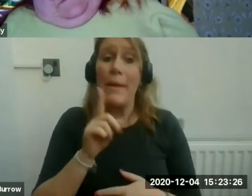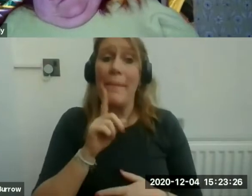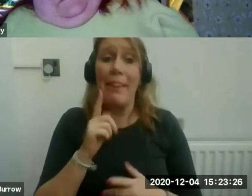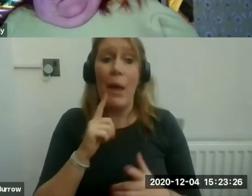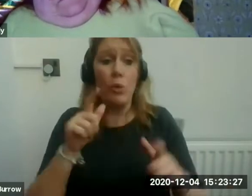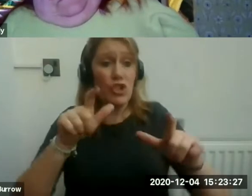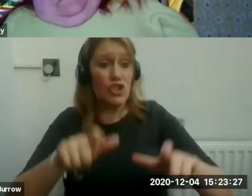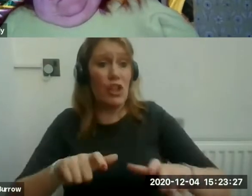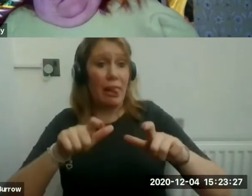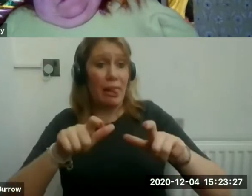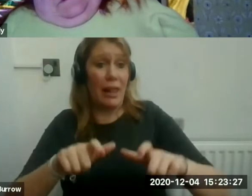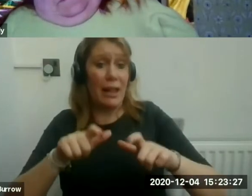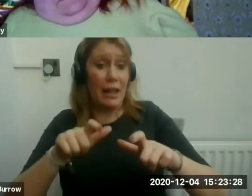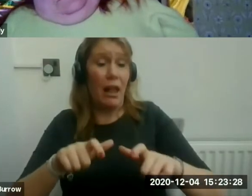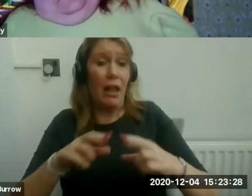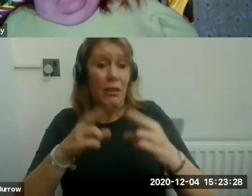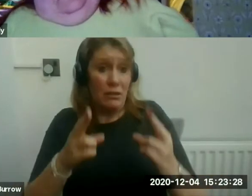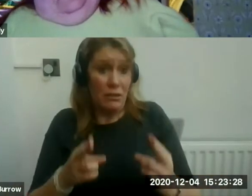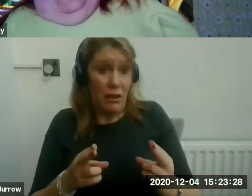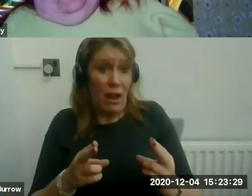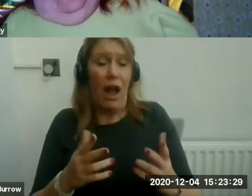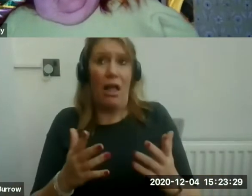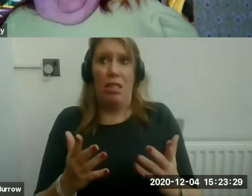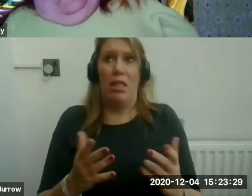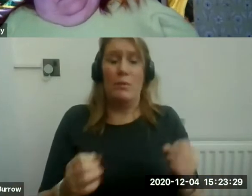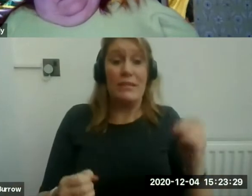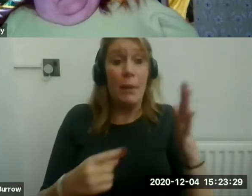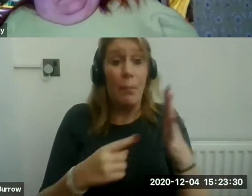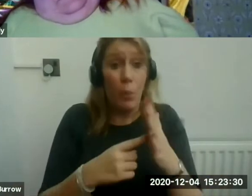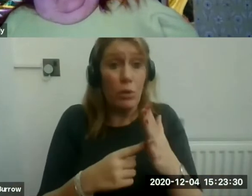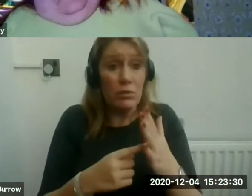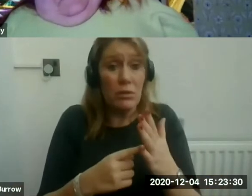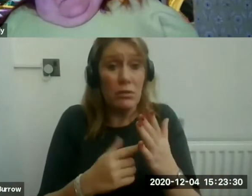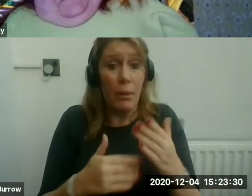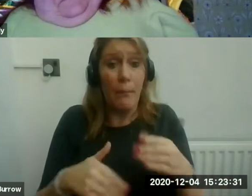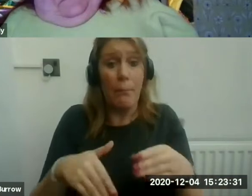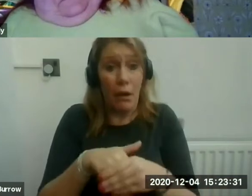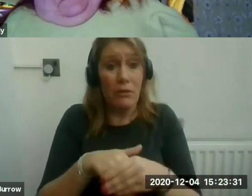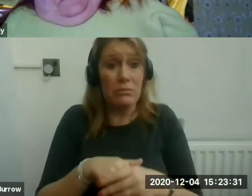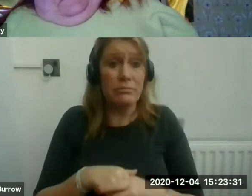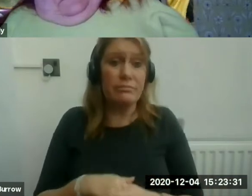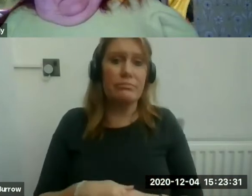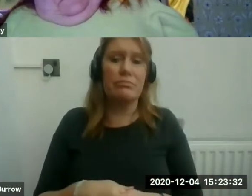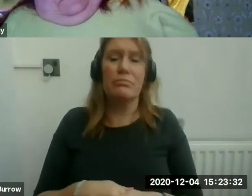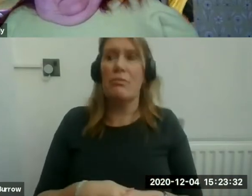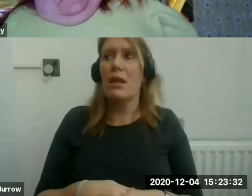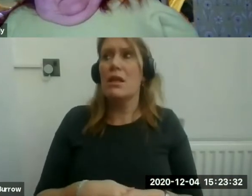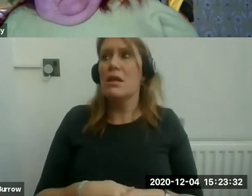and integral part of the piece. So we needed people who were in their own